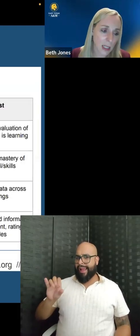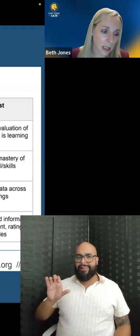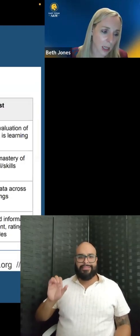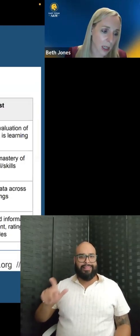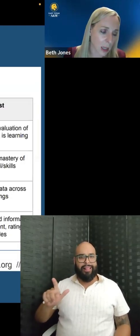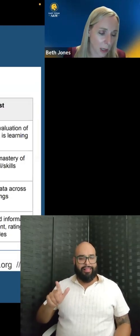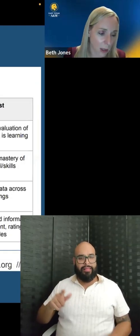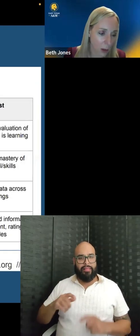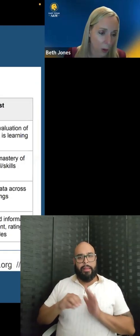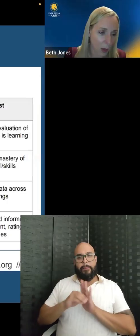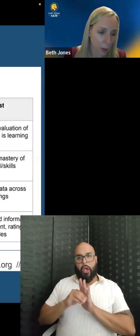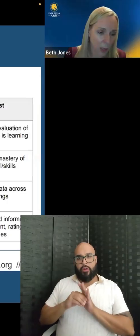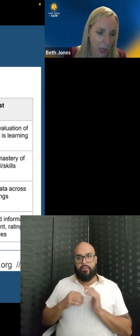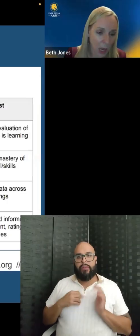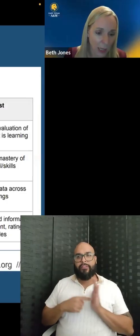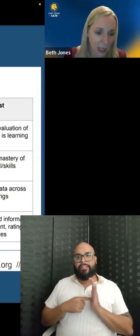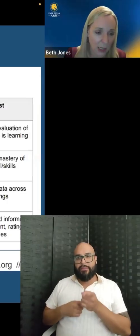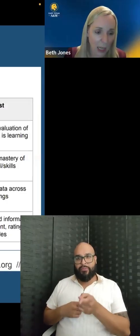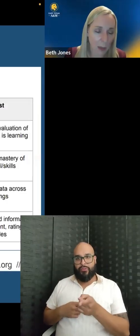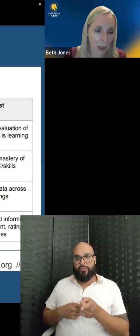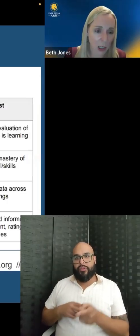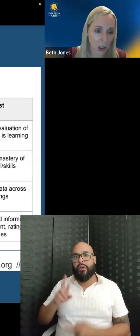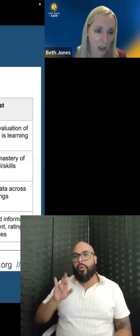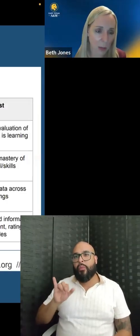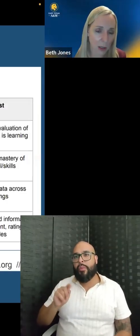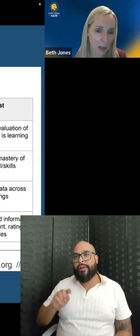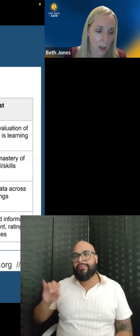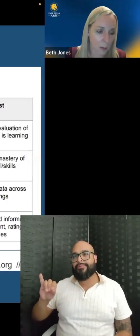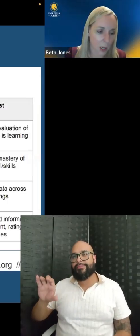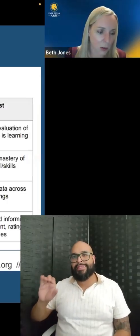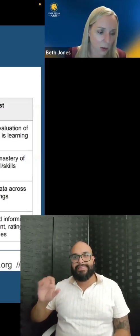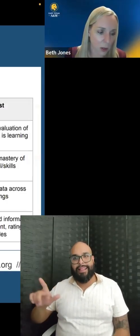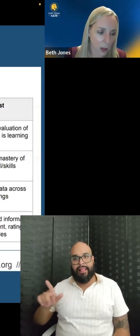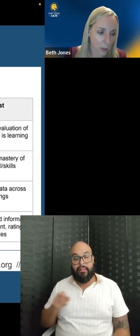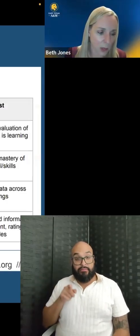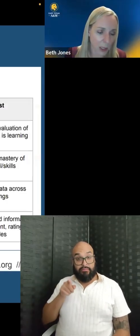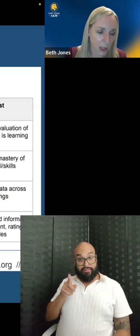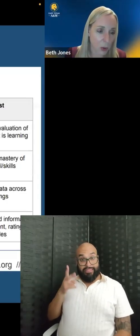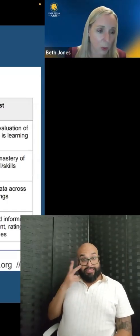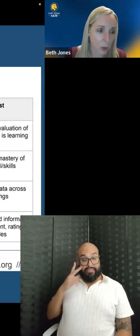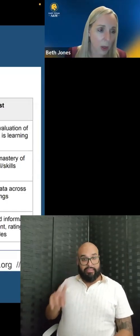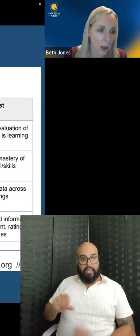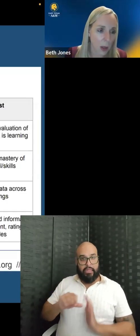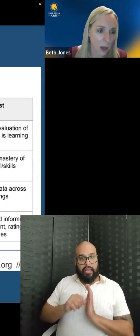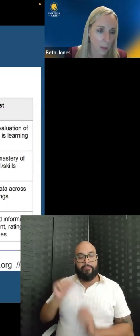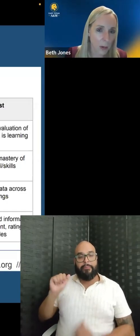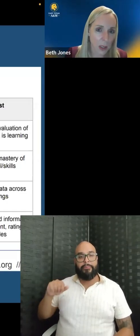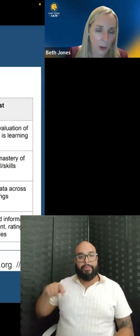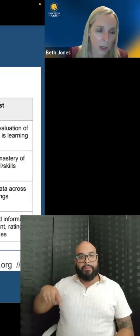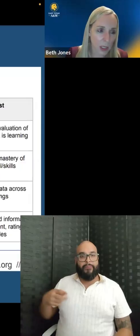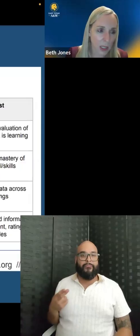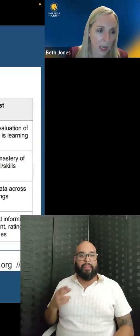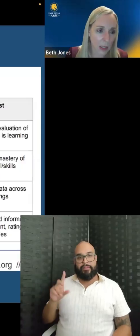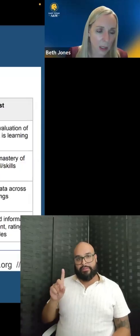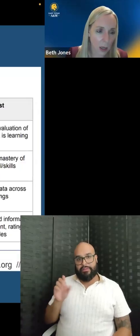And that is, again, something that is highlighted in that APH document under topic two is pertinent to that.